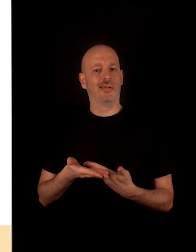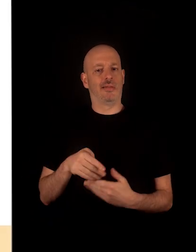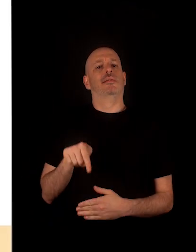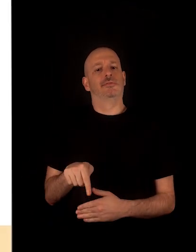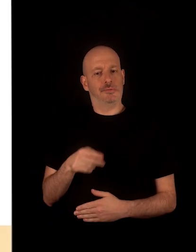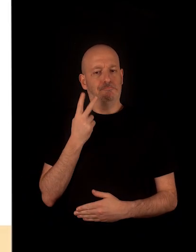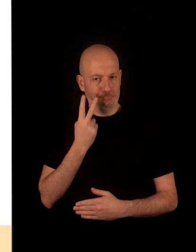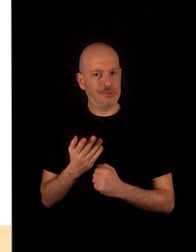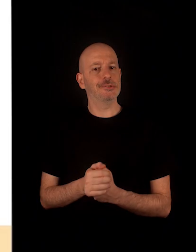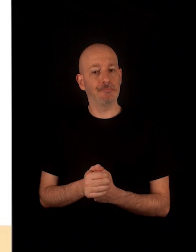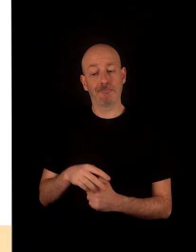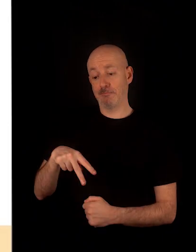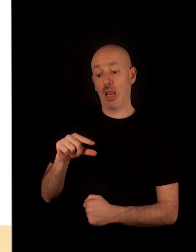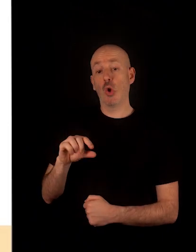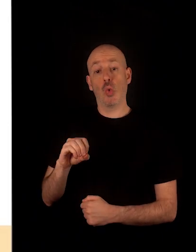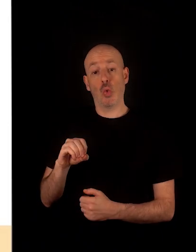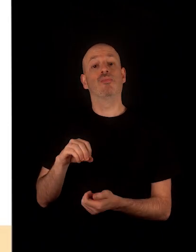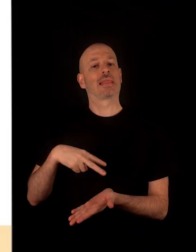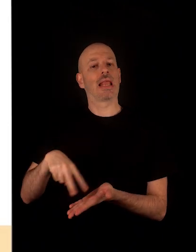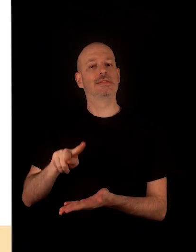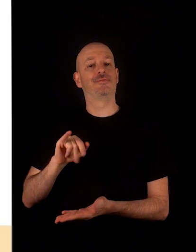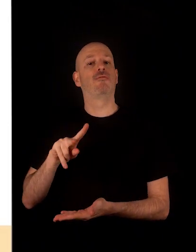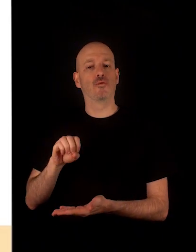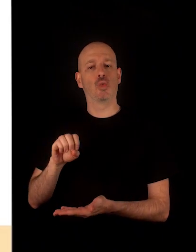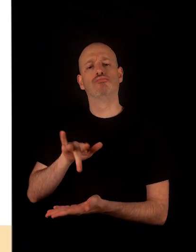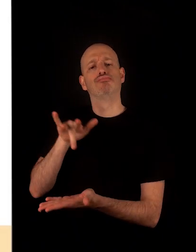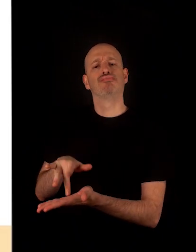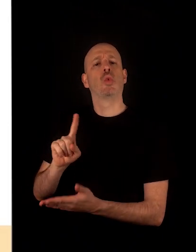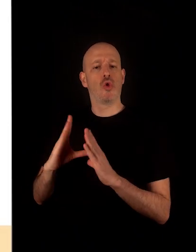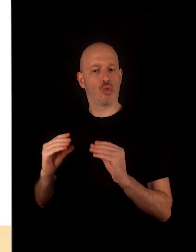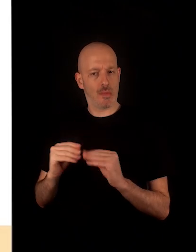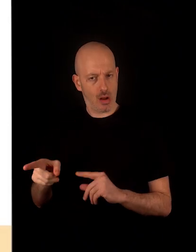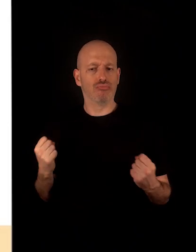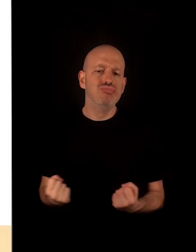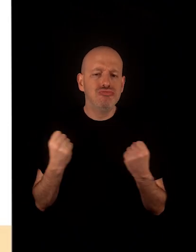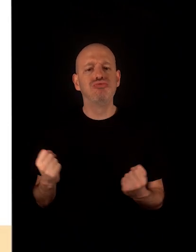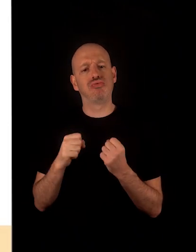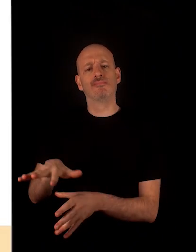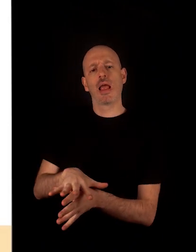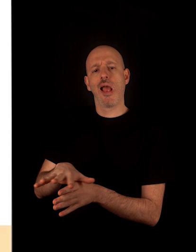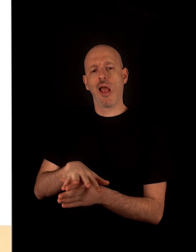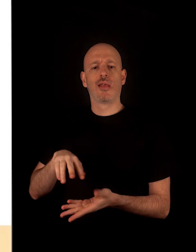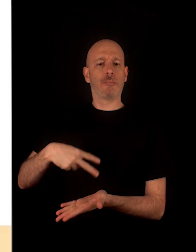If a resident has a disability and an accessibility needs, additional support is available.